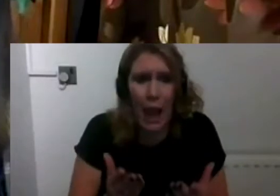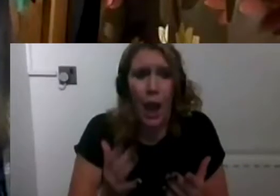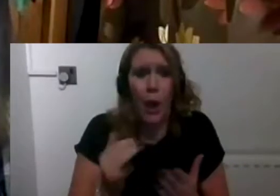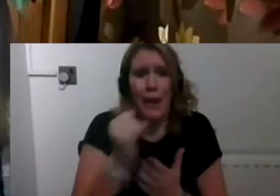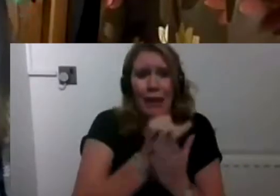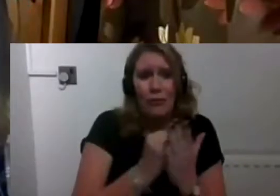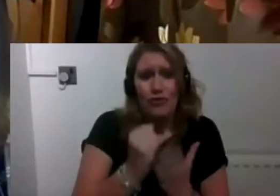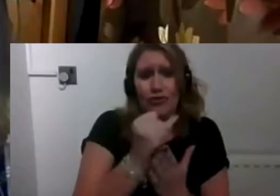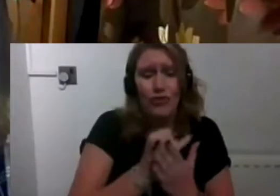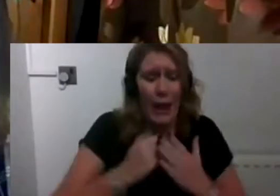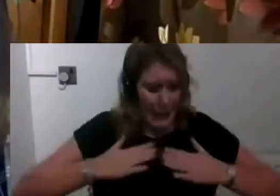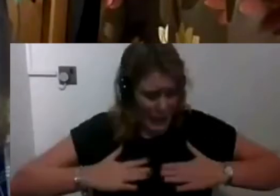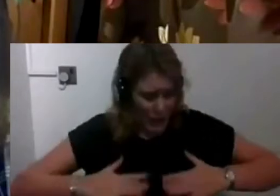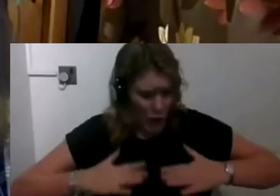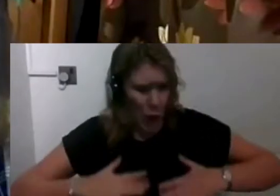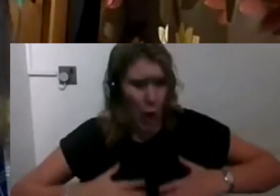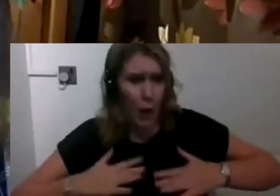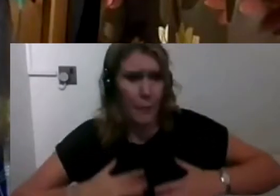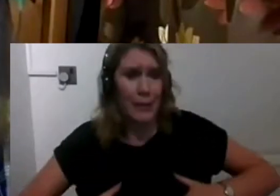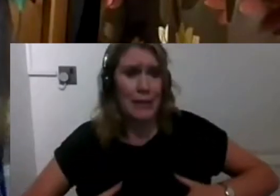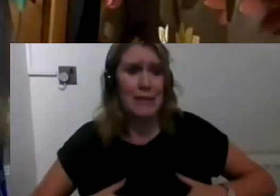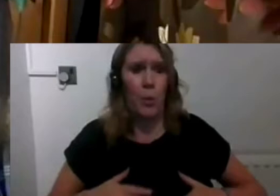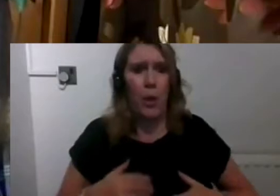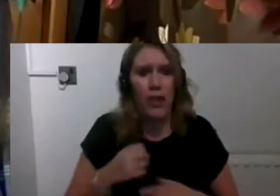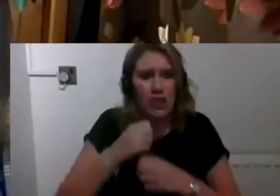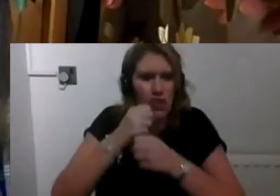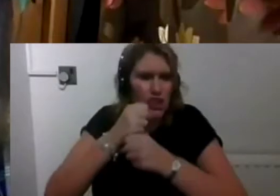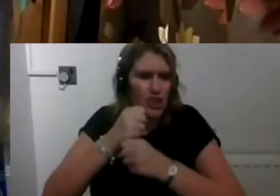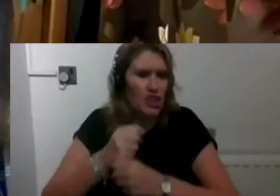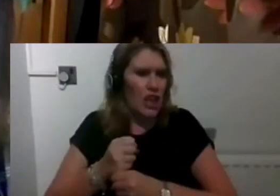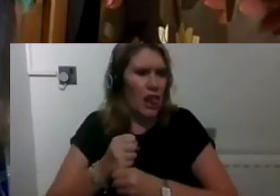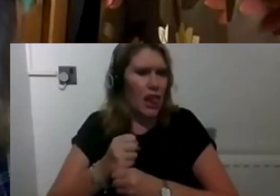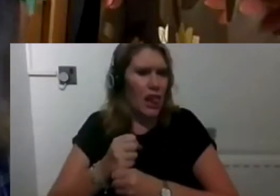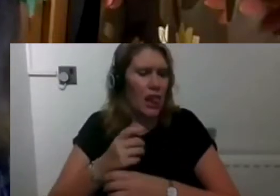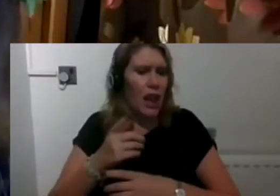With ragged garments, and thine linden shield,